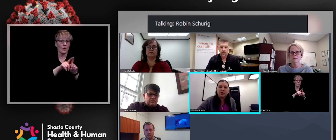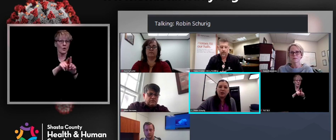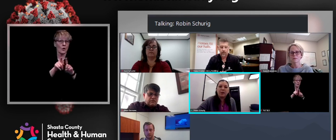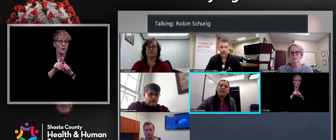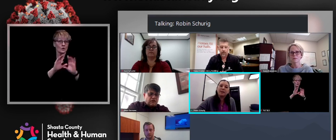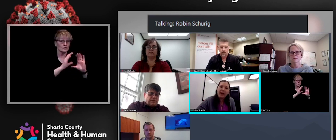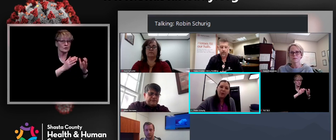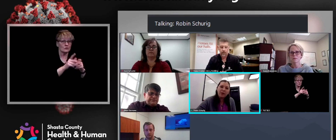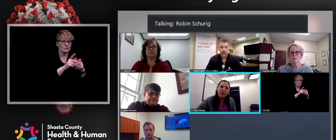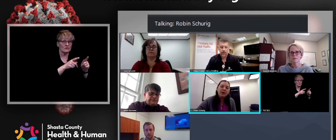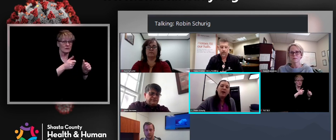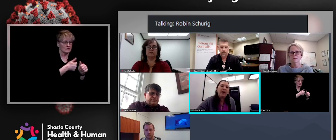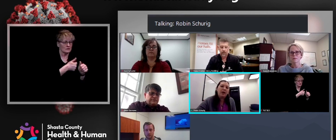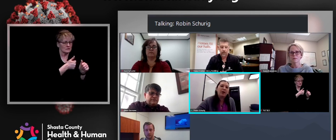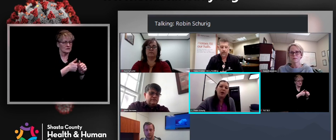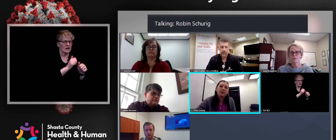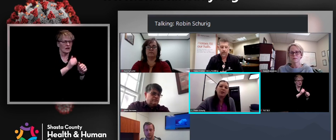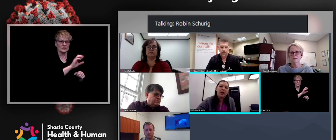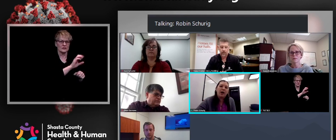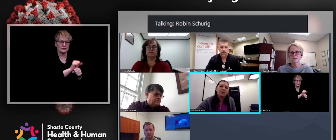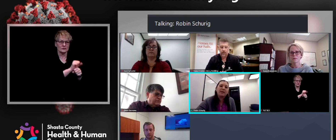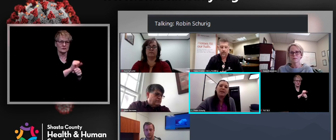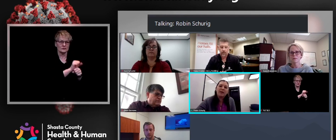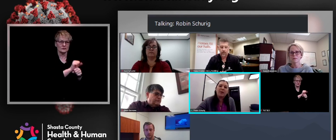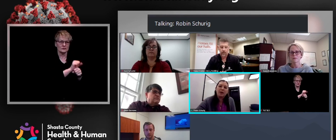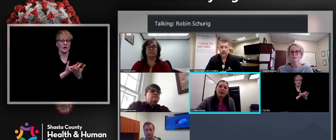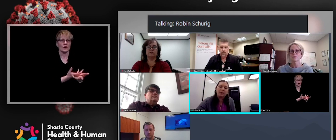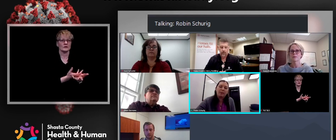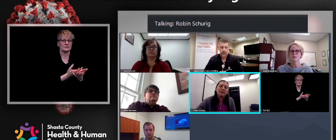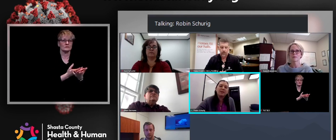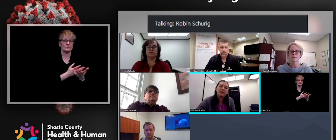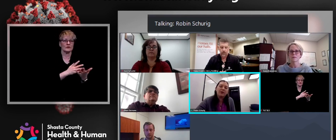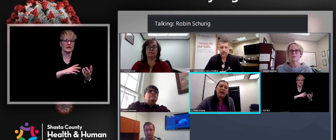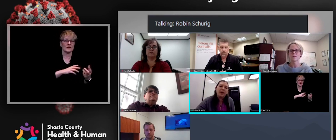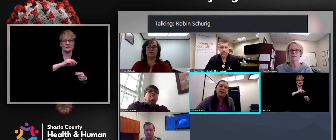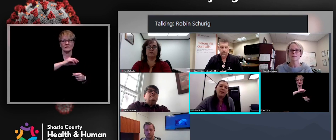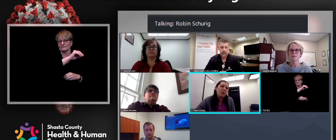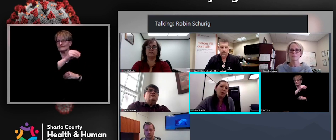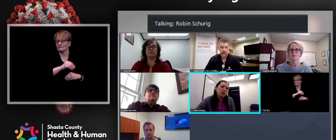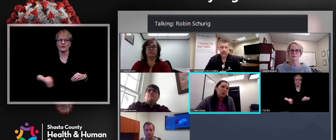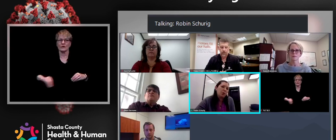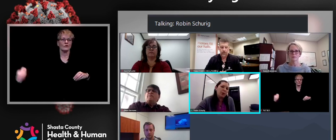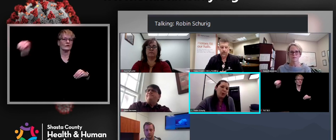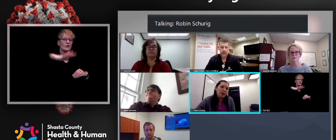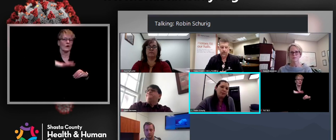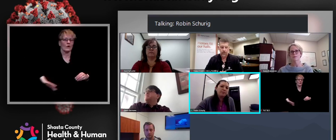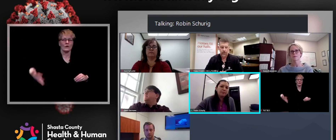our pace rate down and it could also help to keep our positivity rate in the orange or lower.